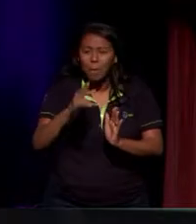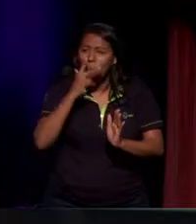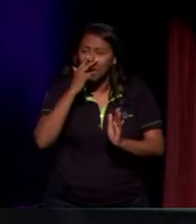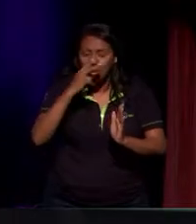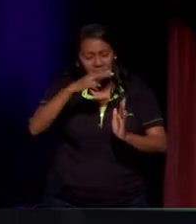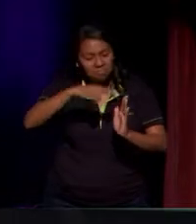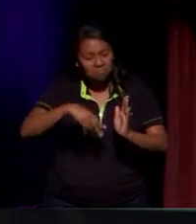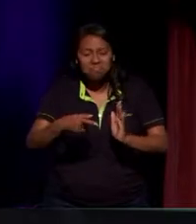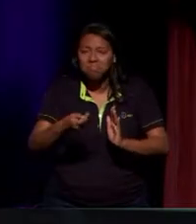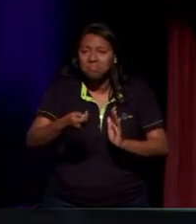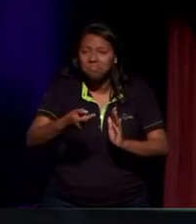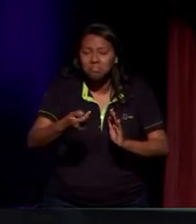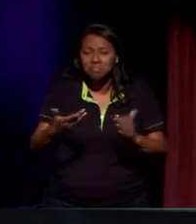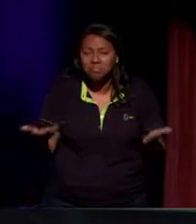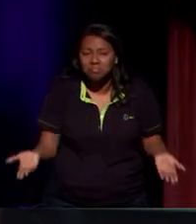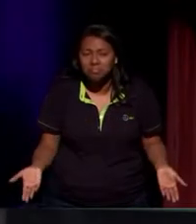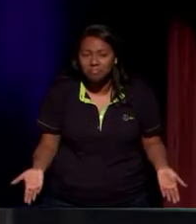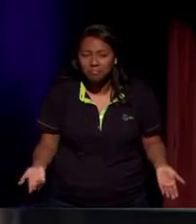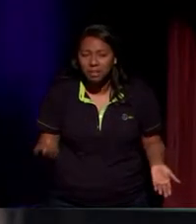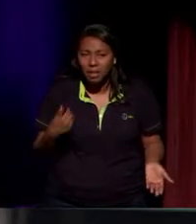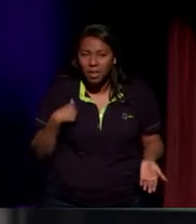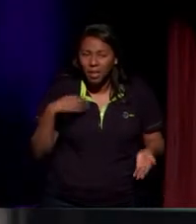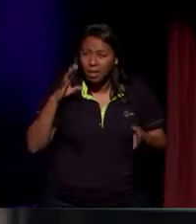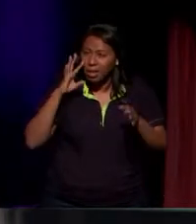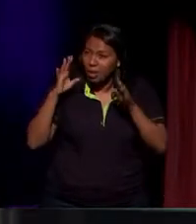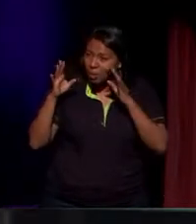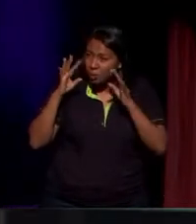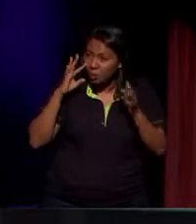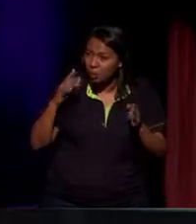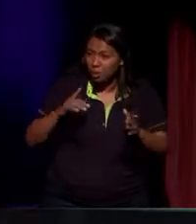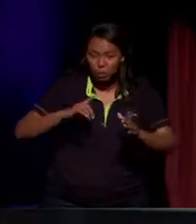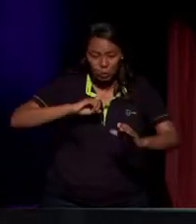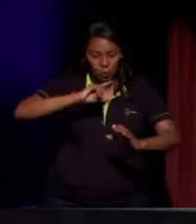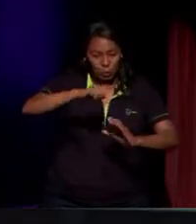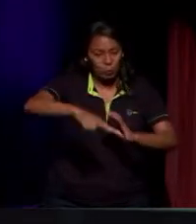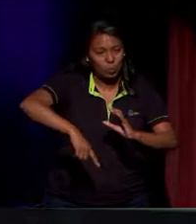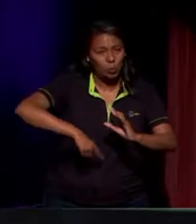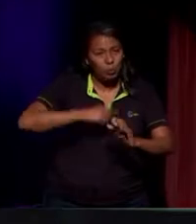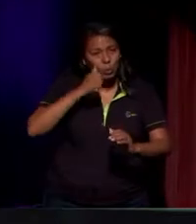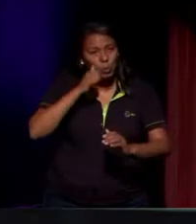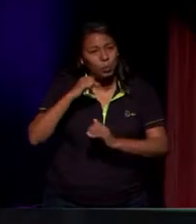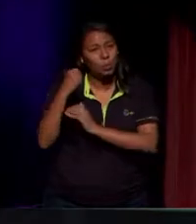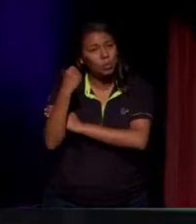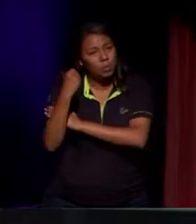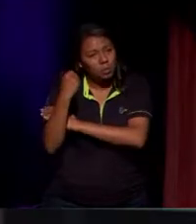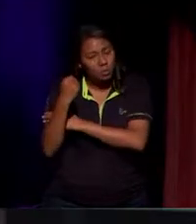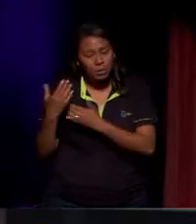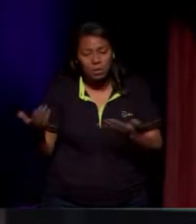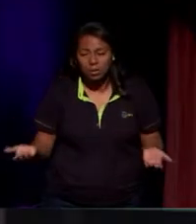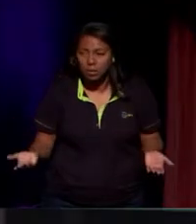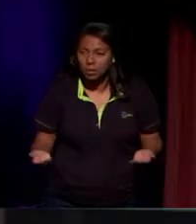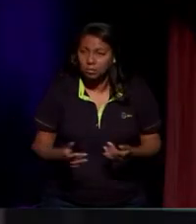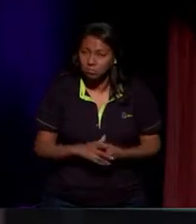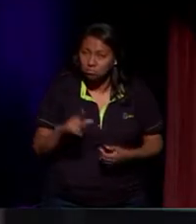when I think in this global feminism, I think how much we need